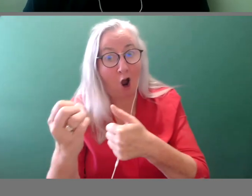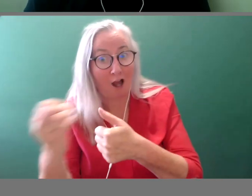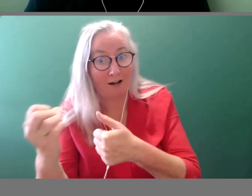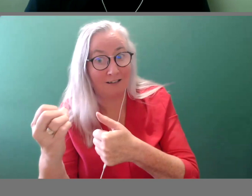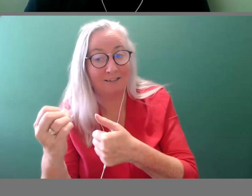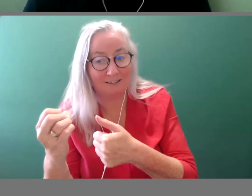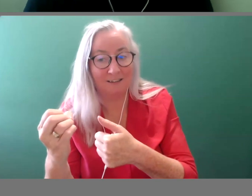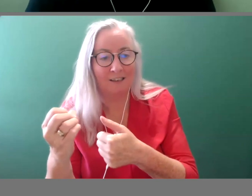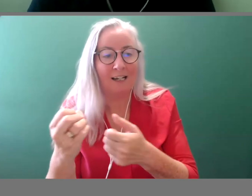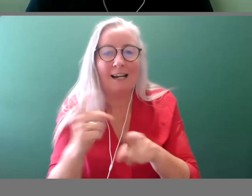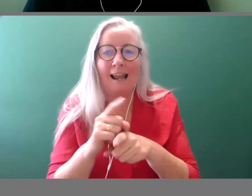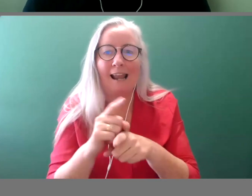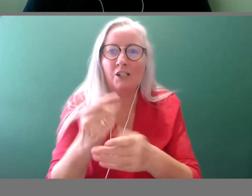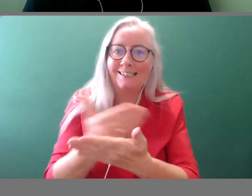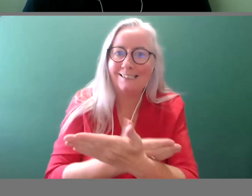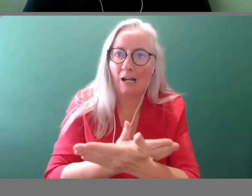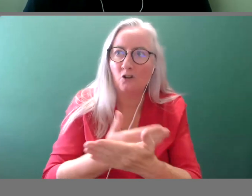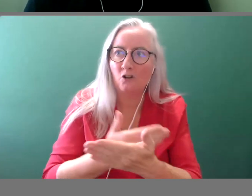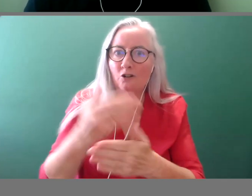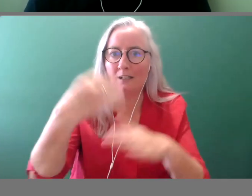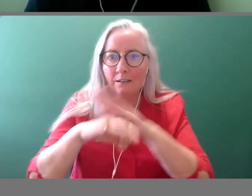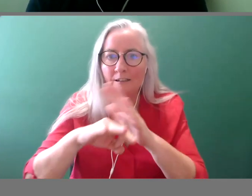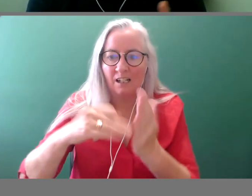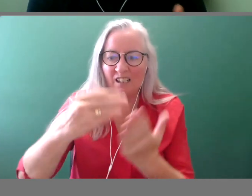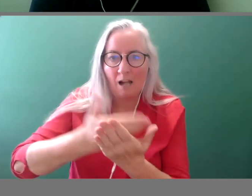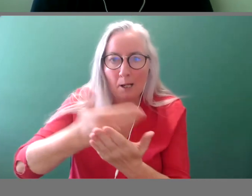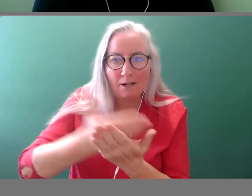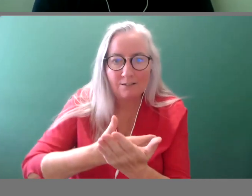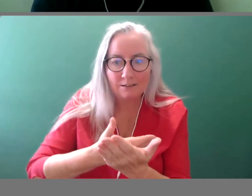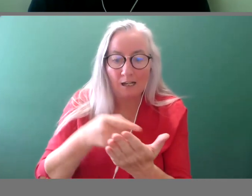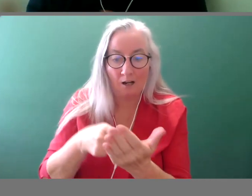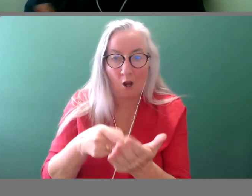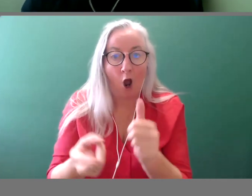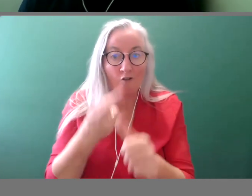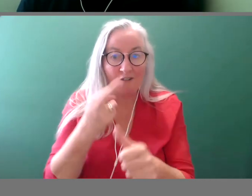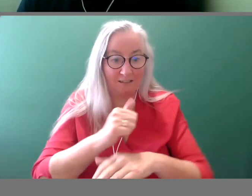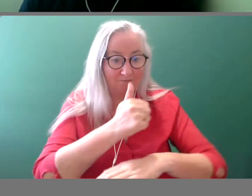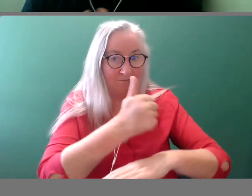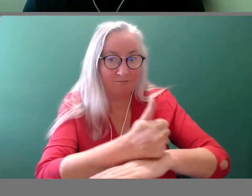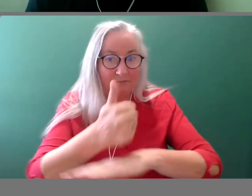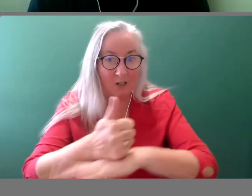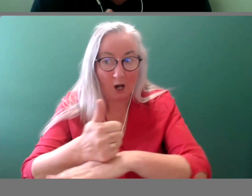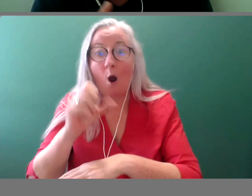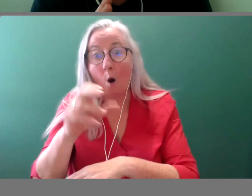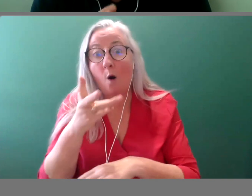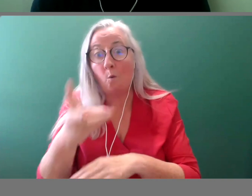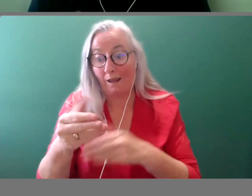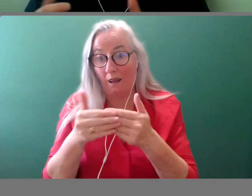statutory documents already in place or coming down the line and we mentioned both of them but